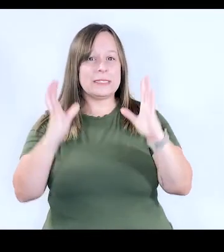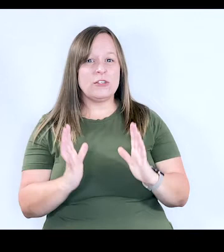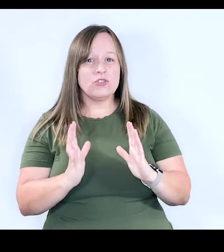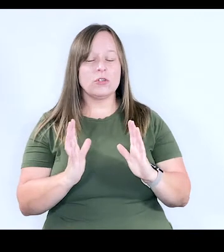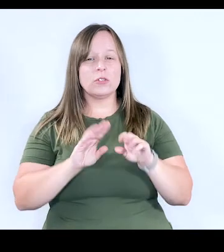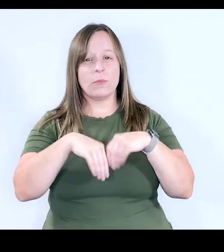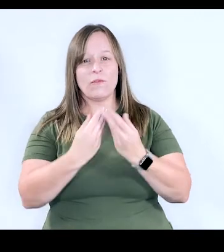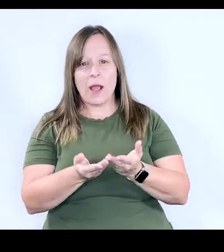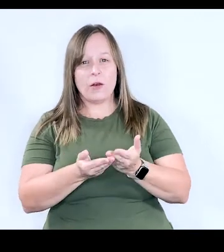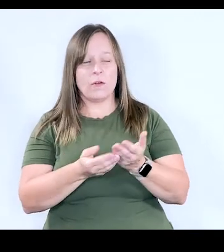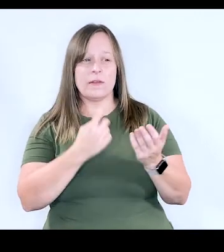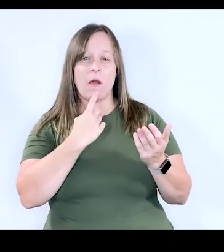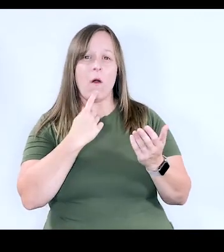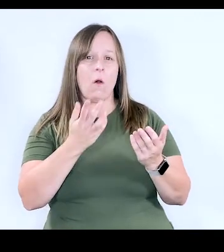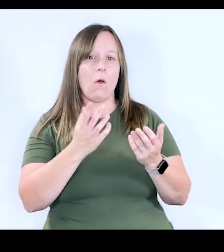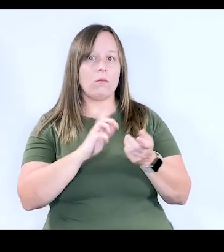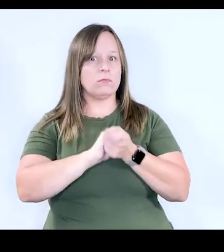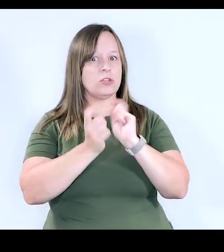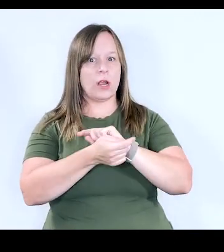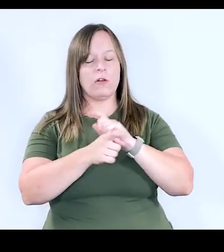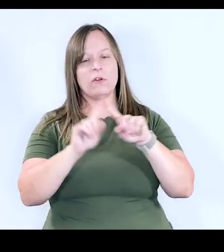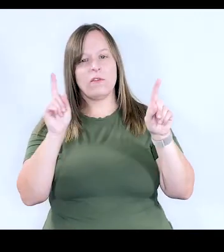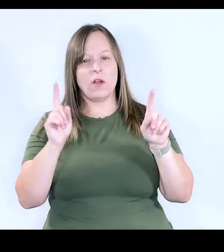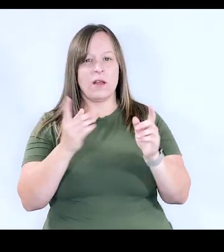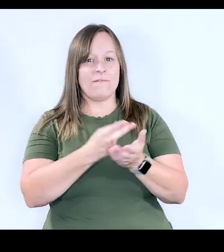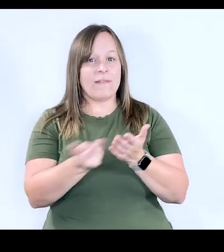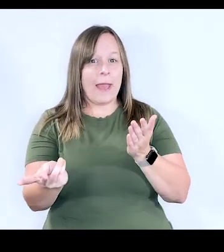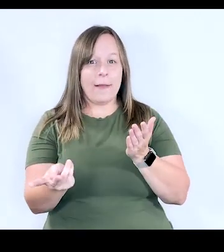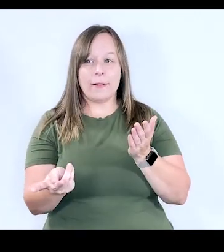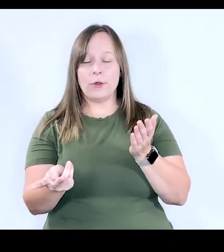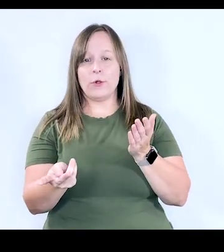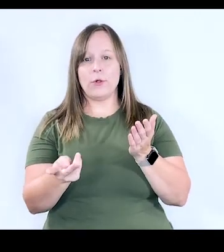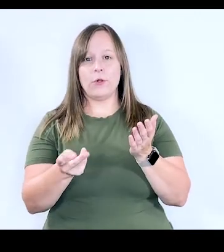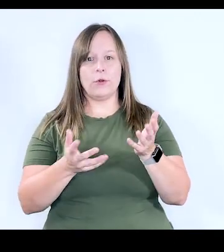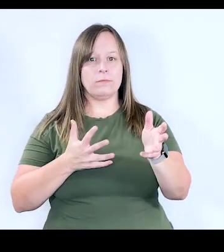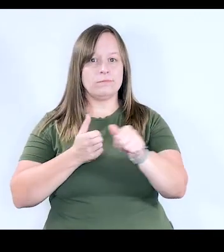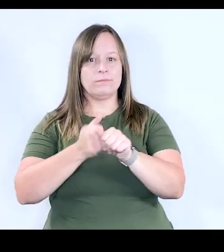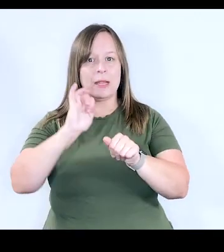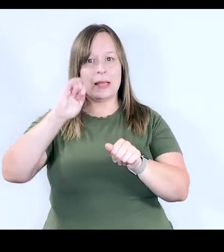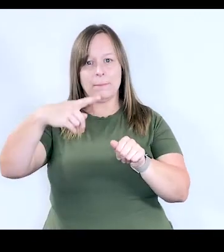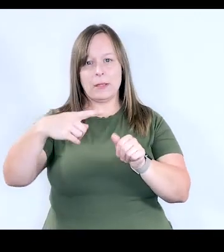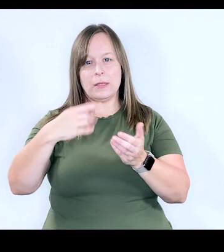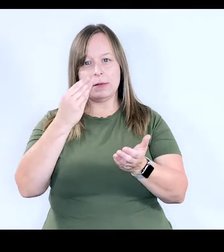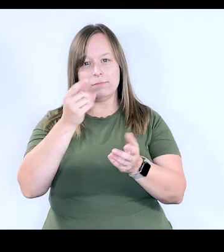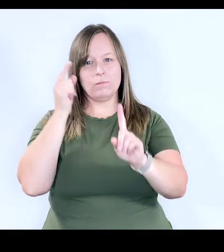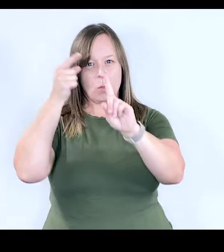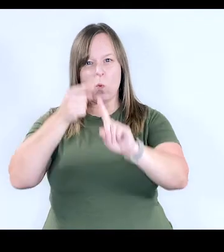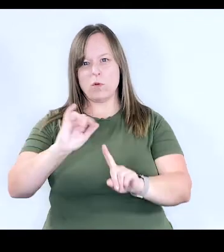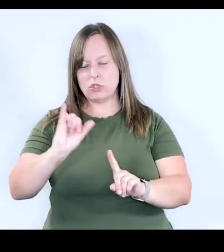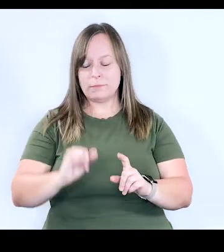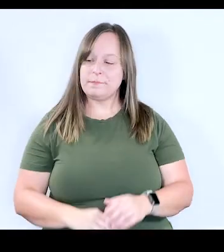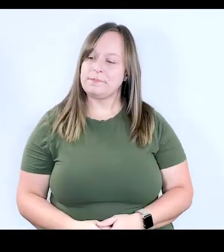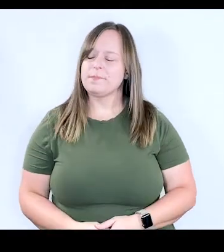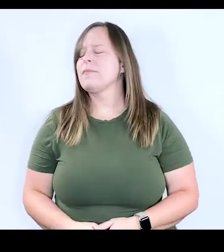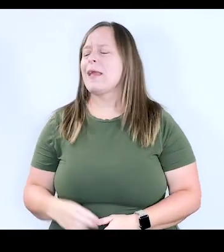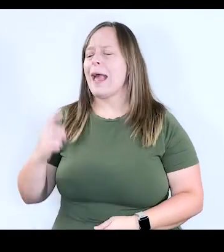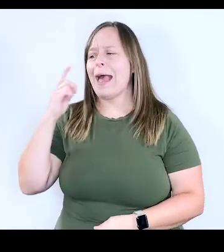or providers, and additionally, any failure of the student to make progress on their IEP bills. I think it's fair to say that there's